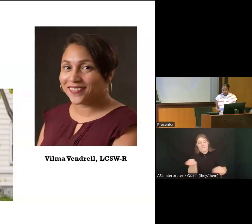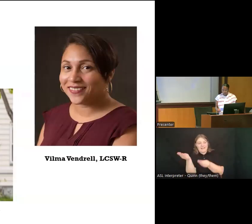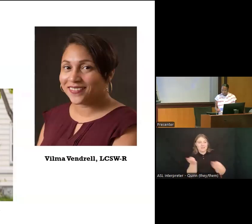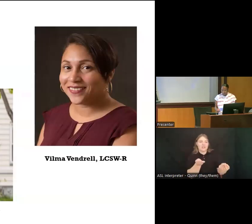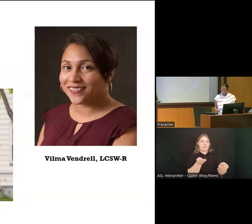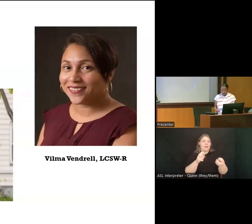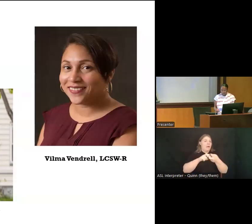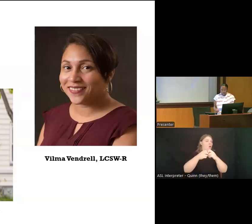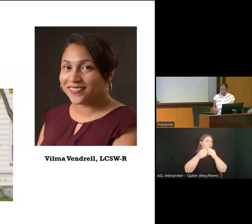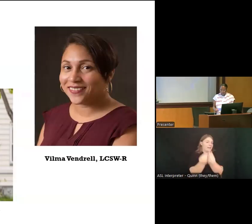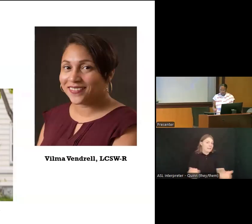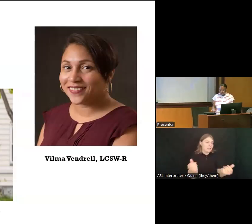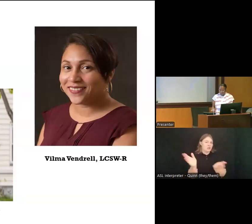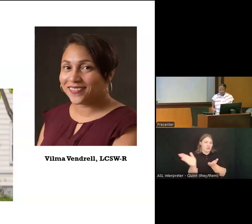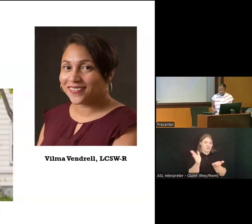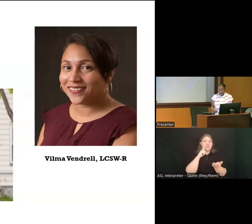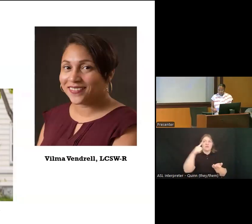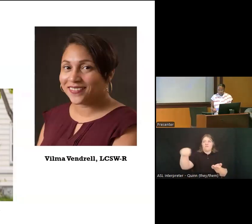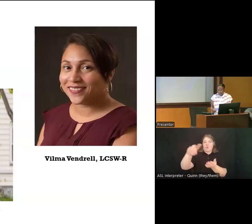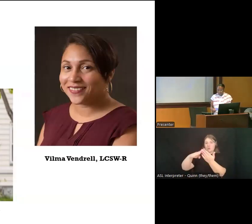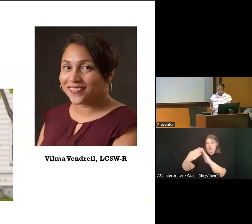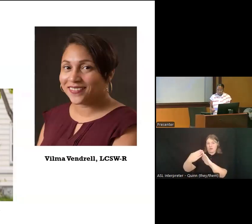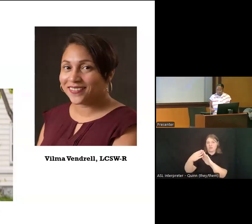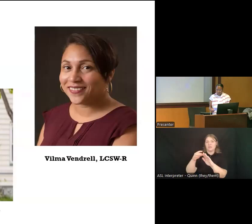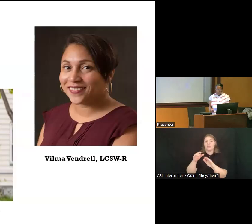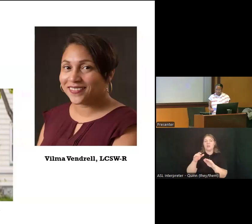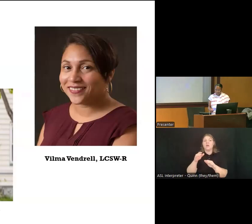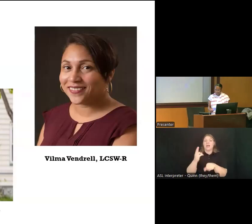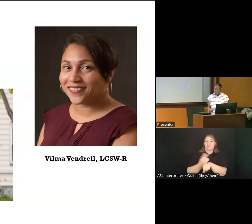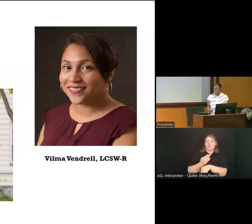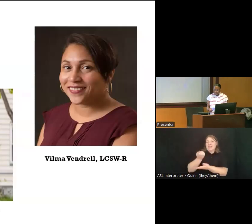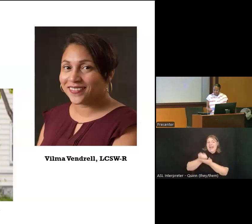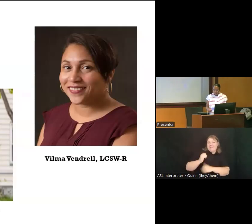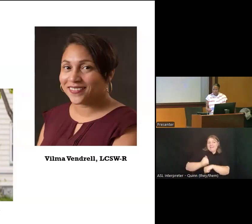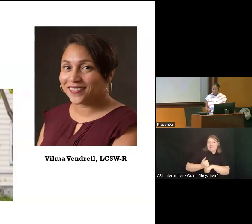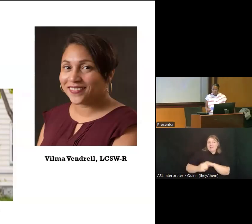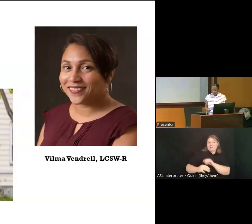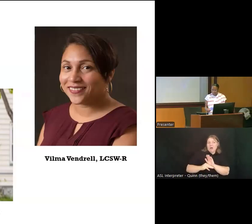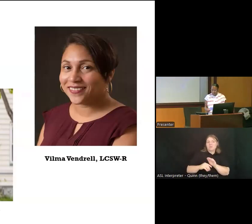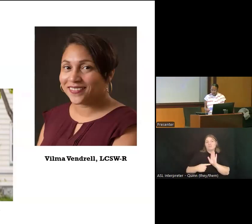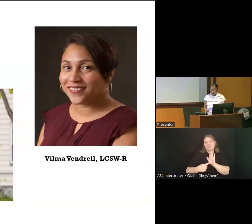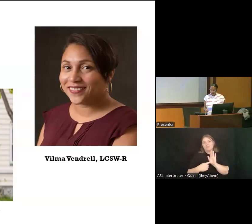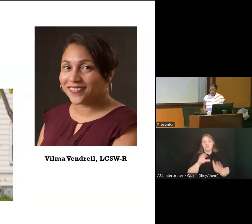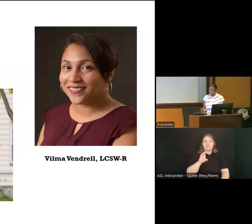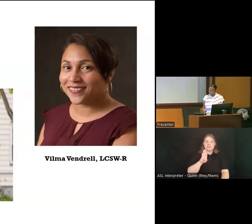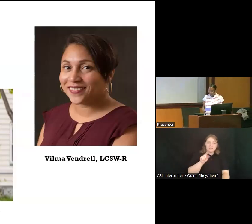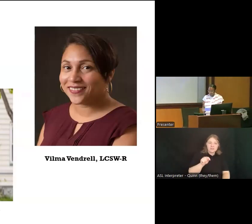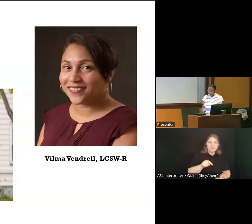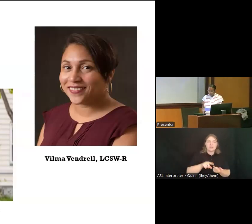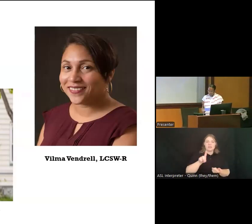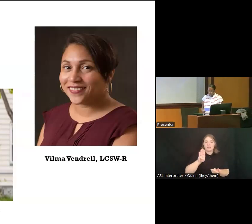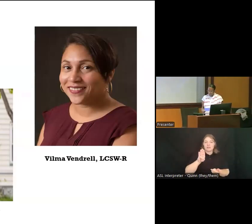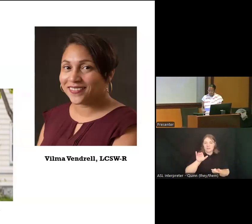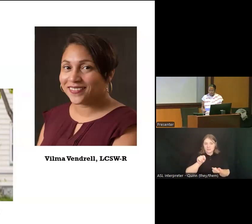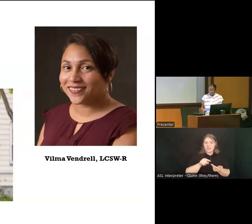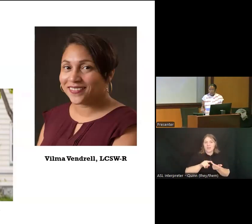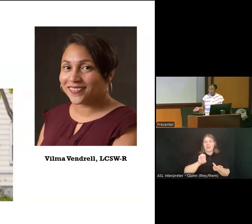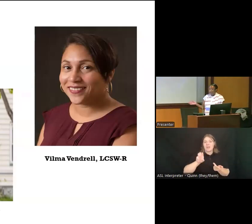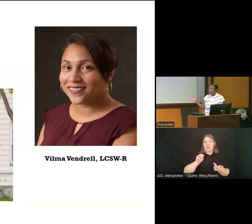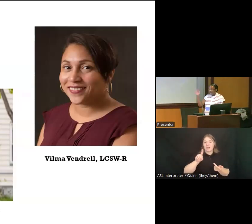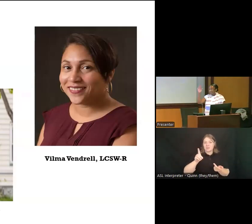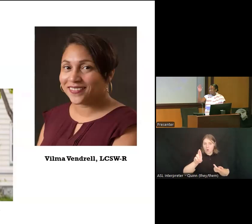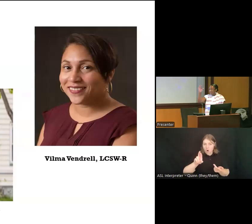to communities and draws on evidence-based models like CBT DBT EMDR and schem theapy so I'll also